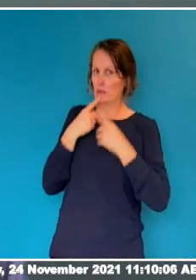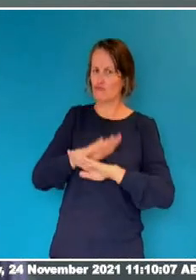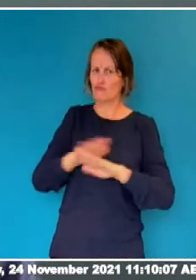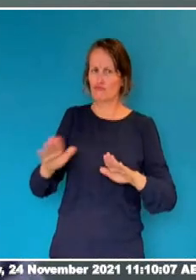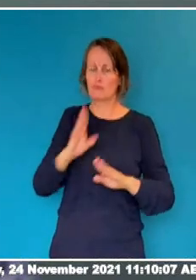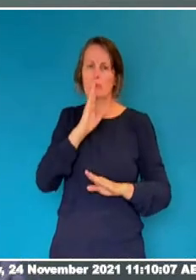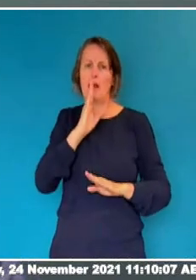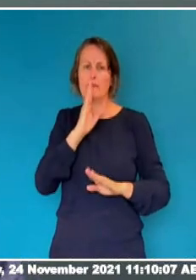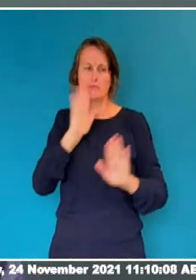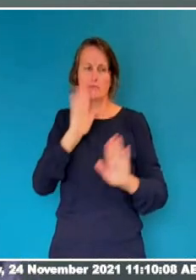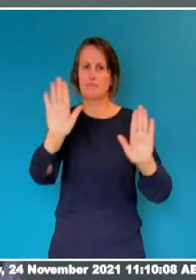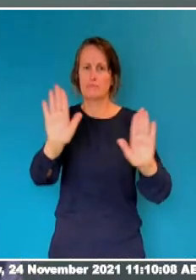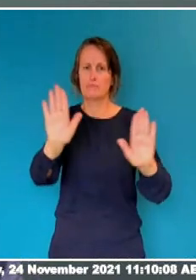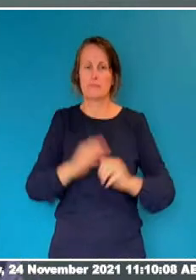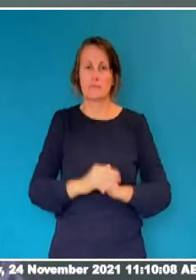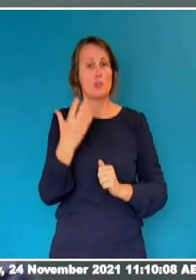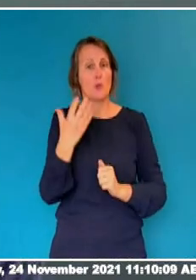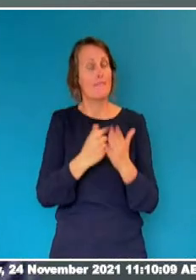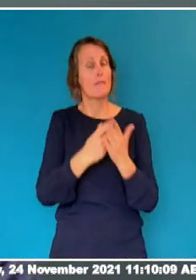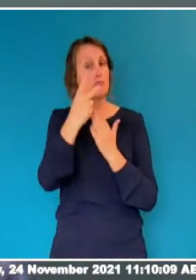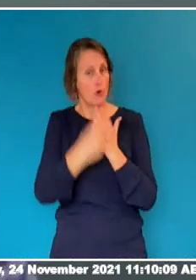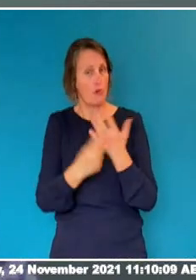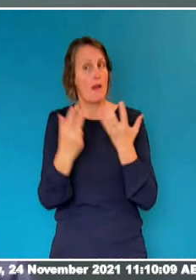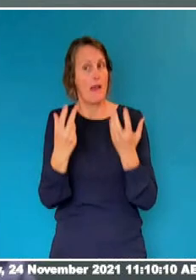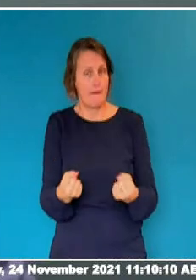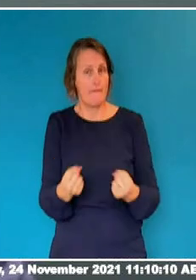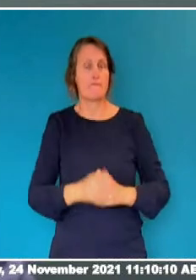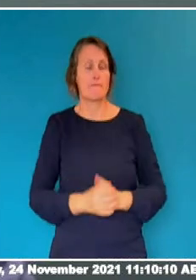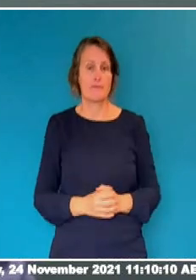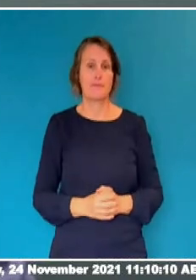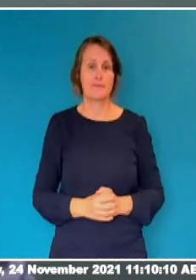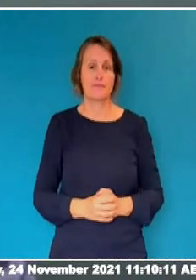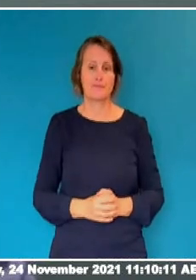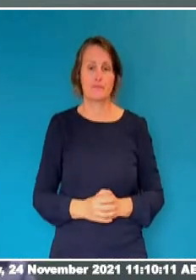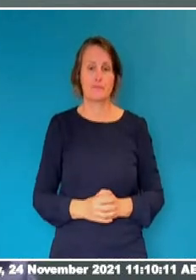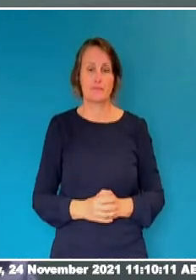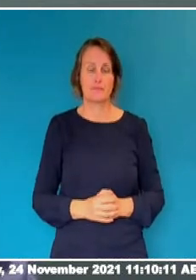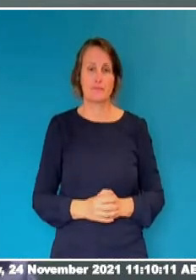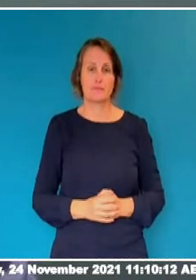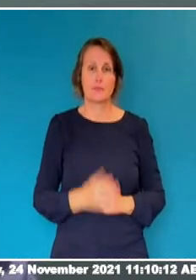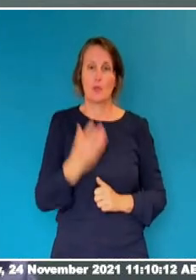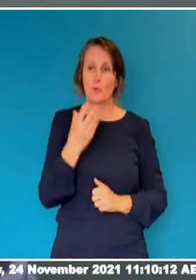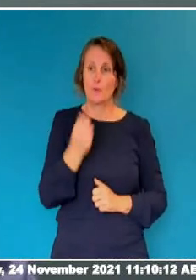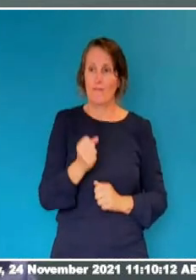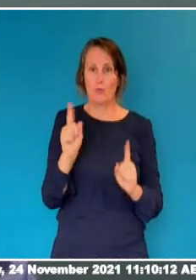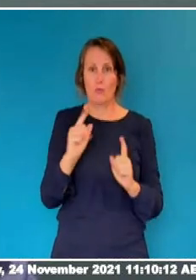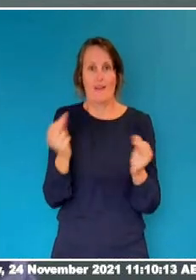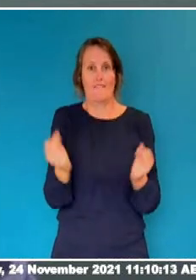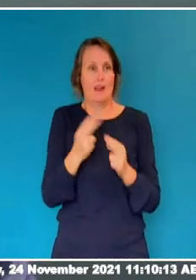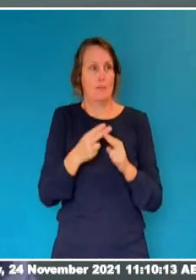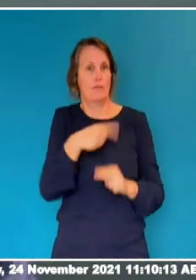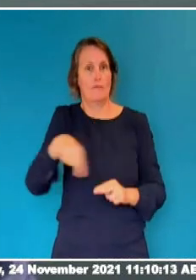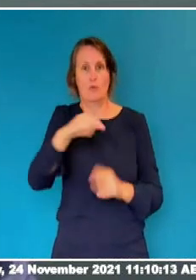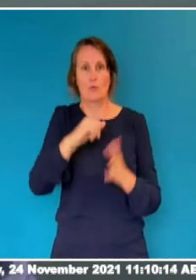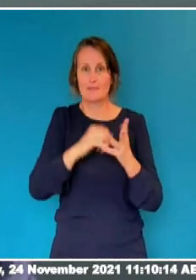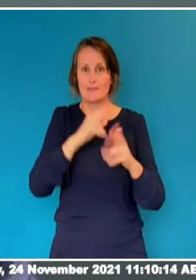So there are programs that are available to employees and to managers around the country,